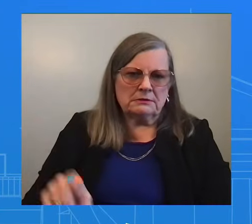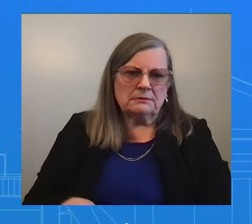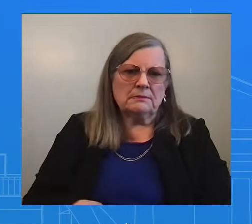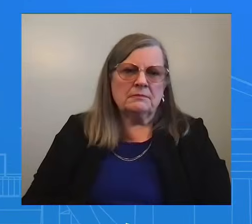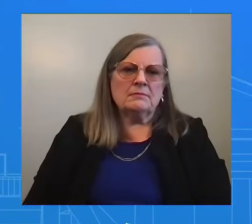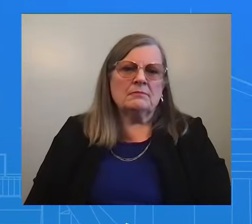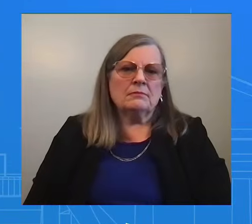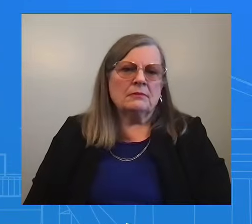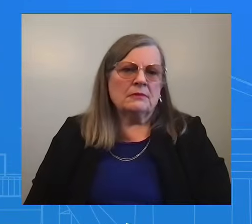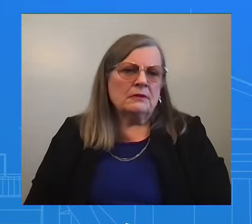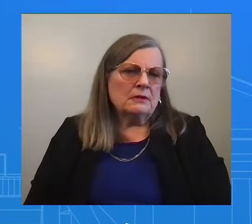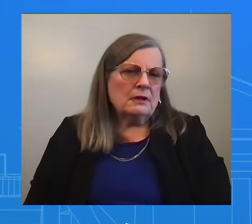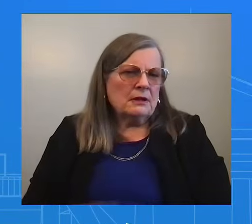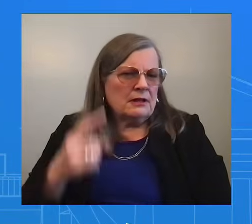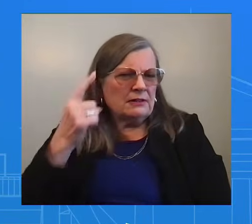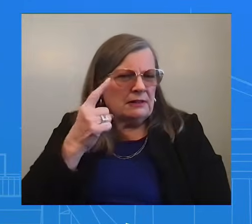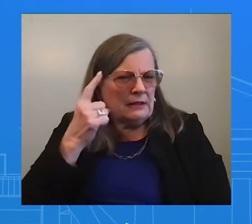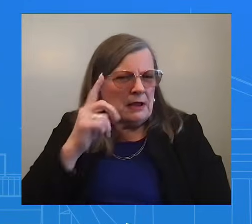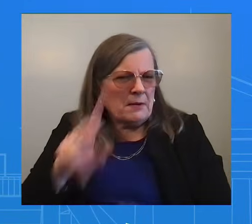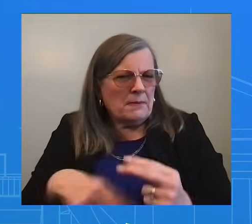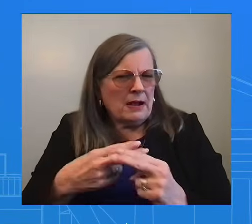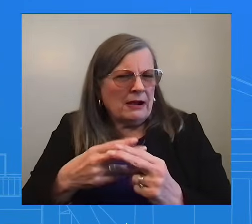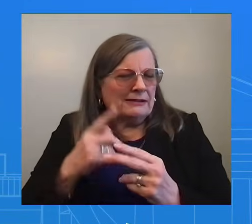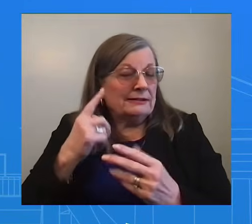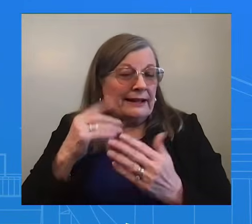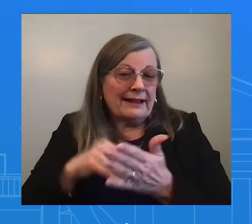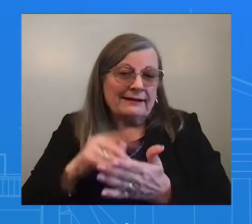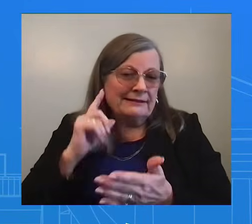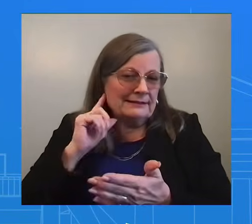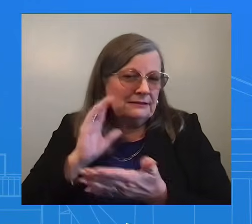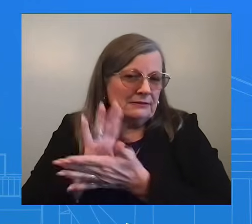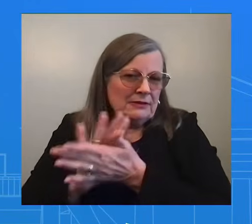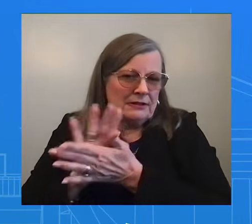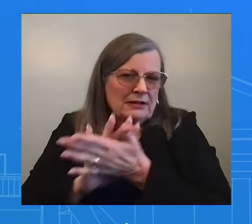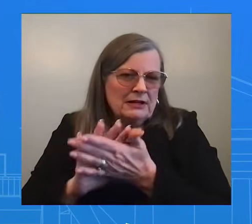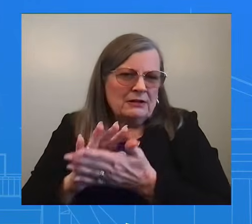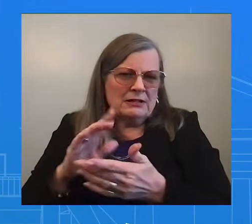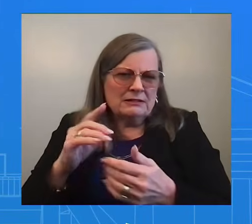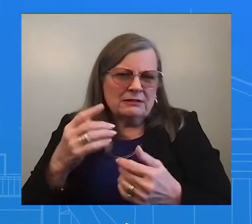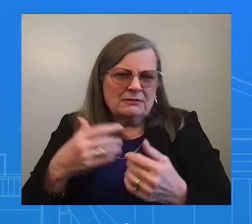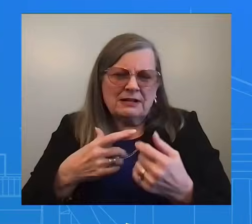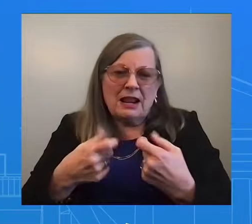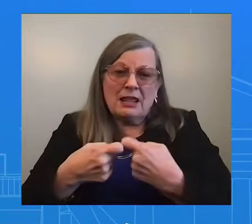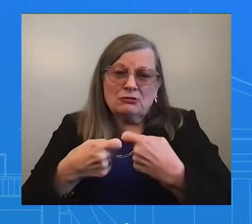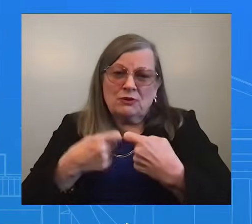as well as other kinds of similar products like batteries and solar panels. Can you give us an update on that and/or speak